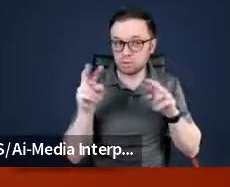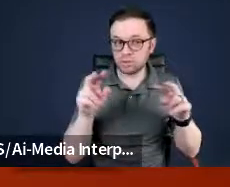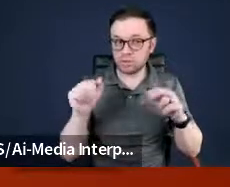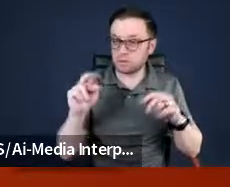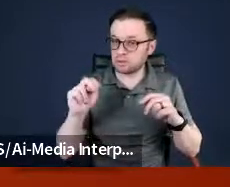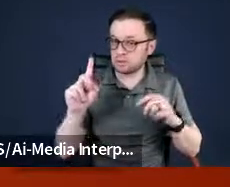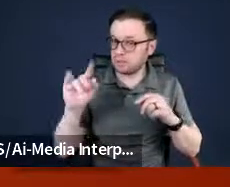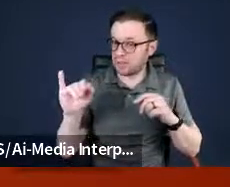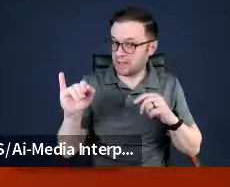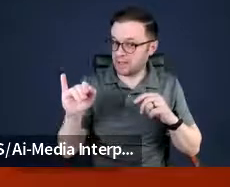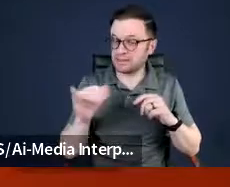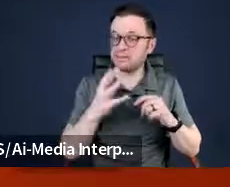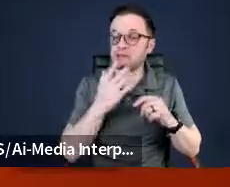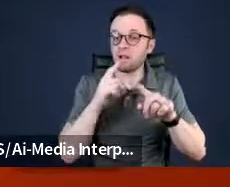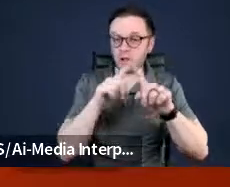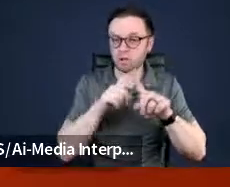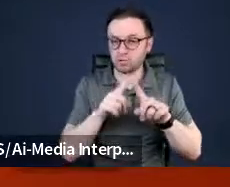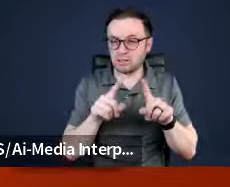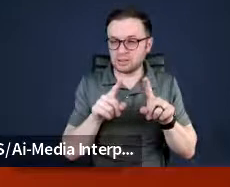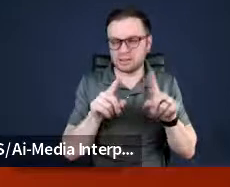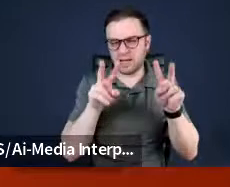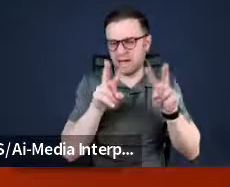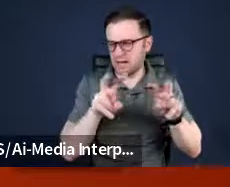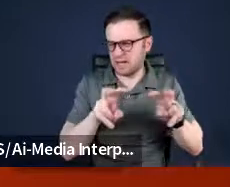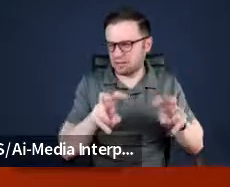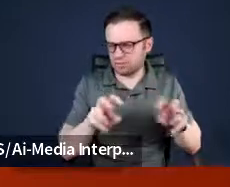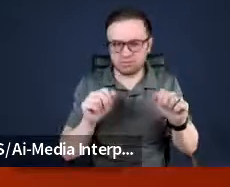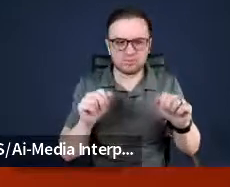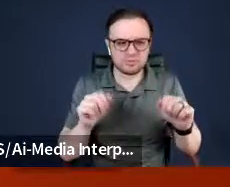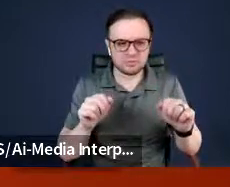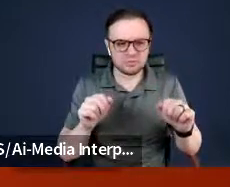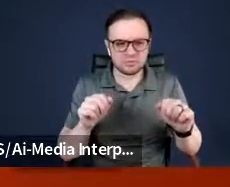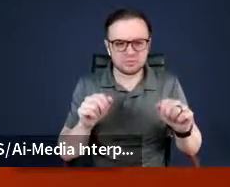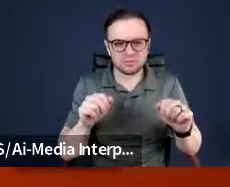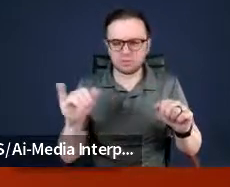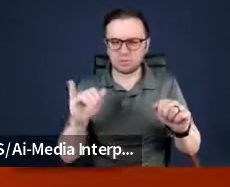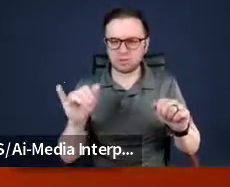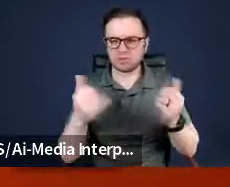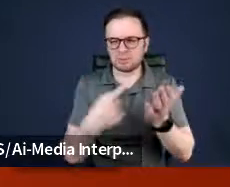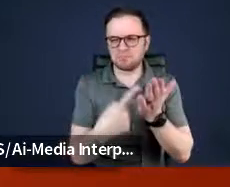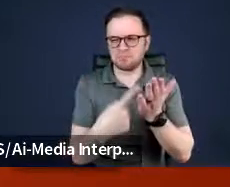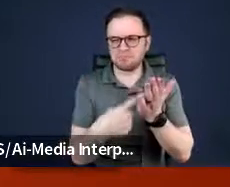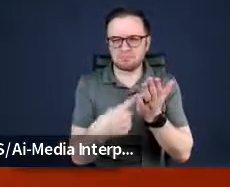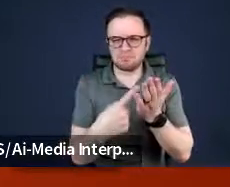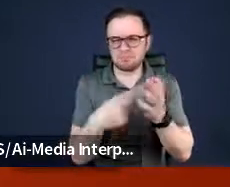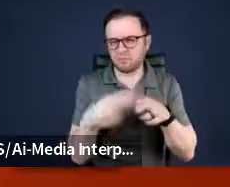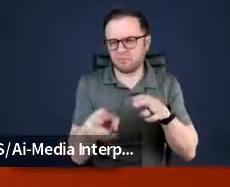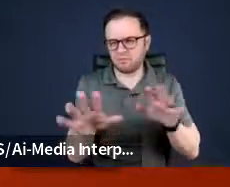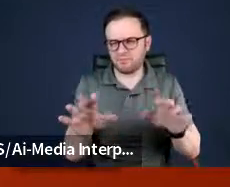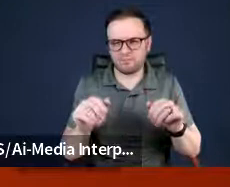So we've had a chance to look at ANDI, color contrast analyzer